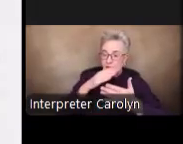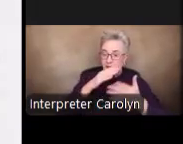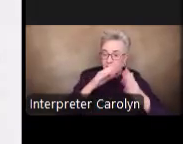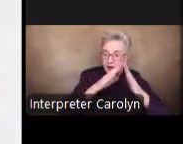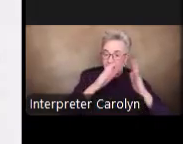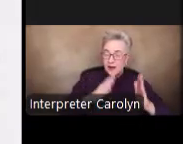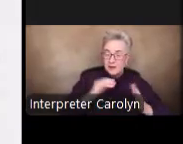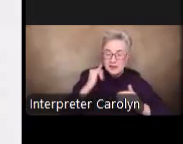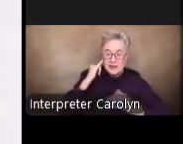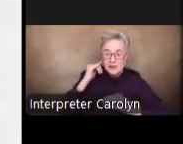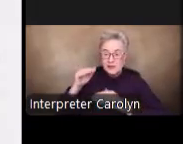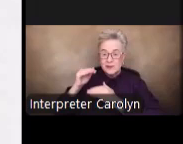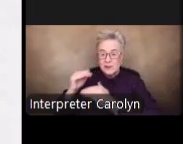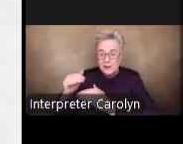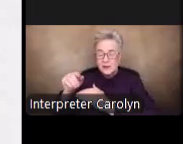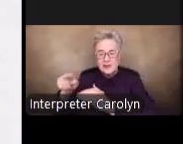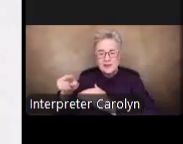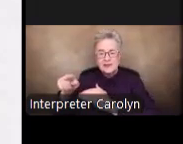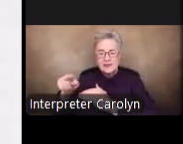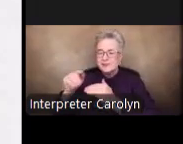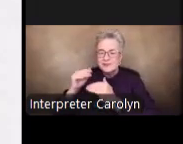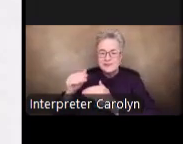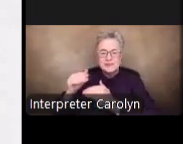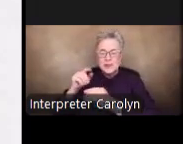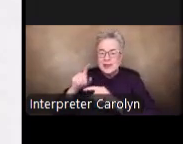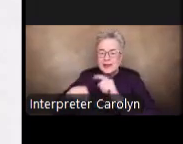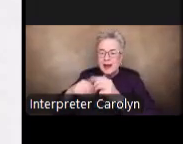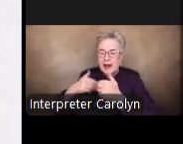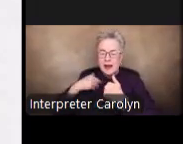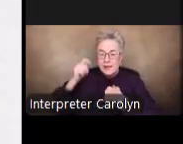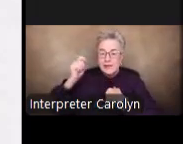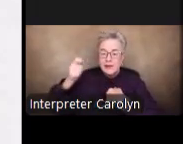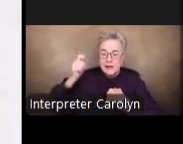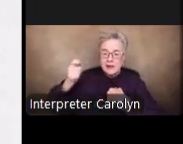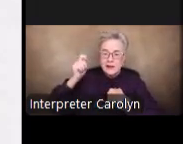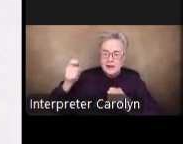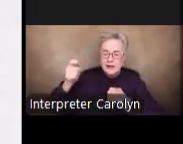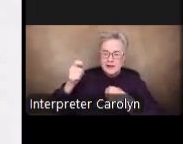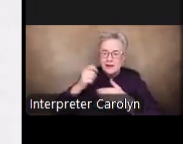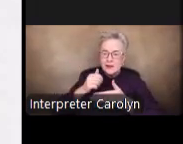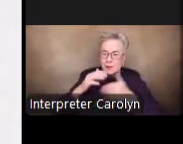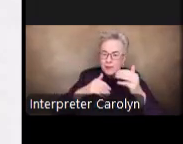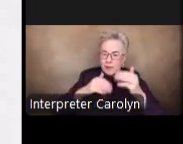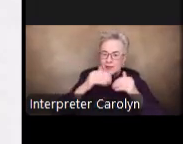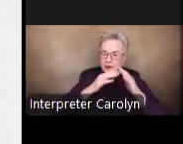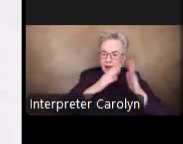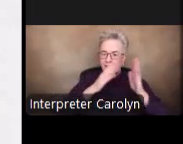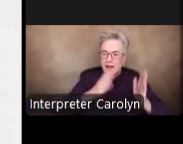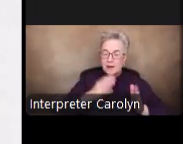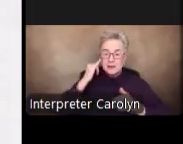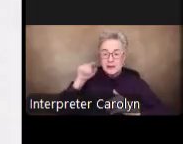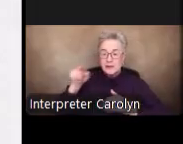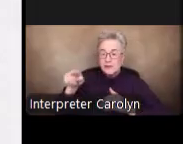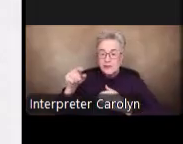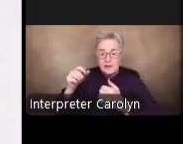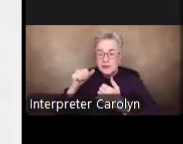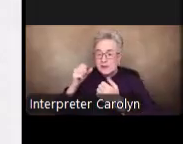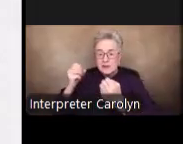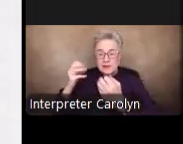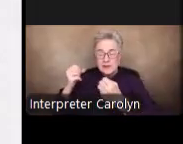building materials, so a child with a wide inventory of motor patterns has a well stocked construction site. So